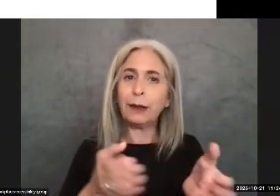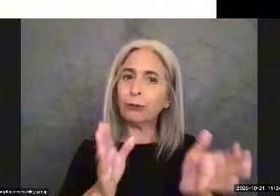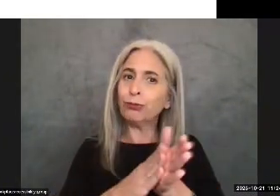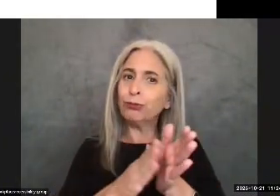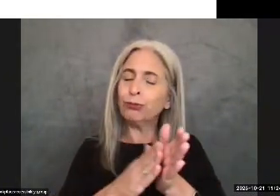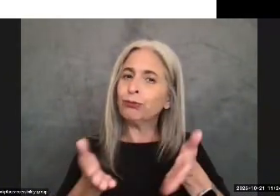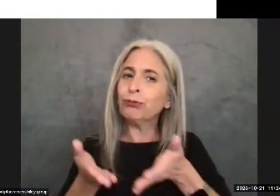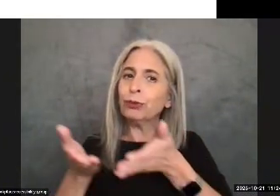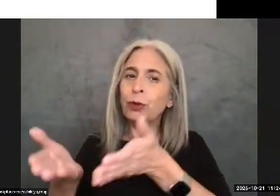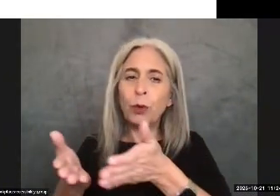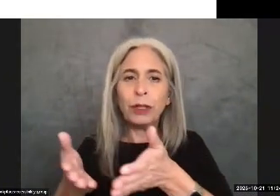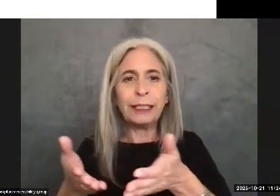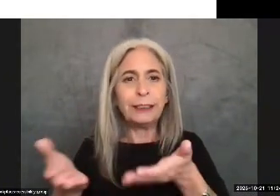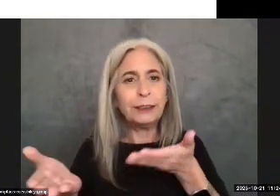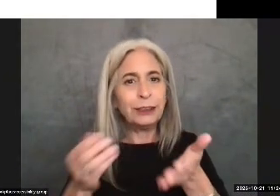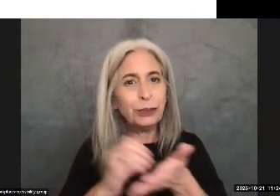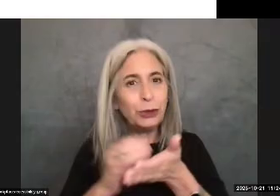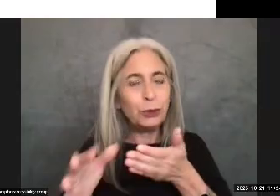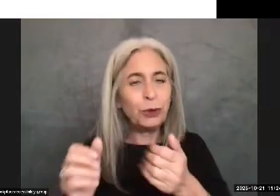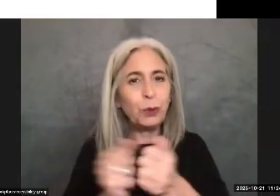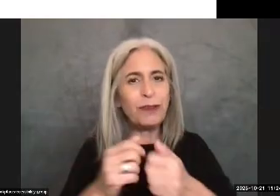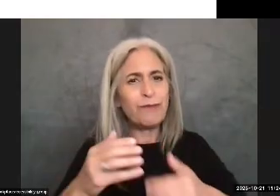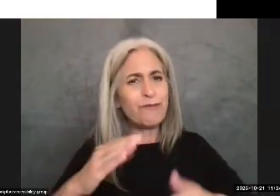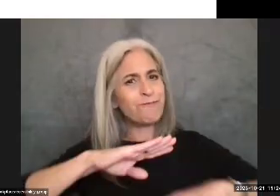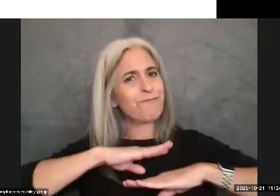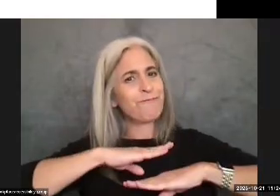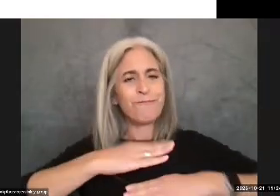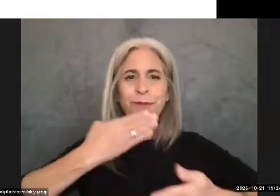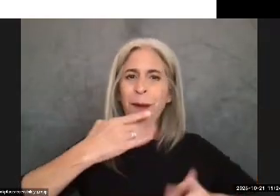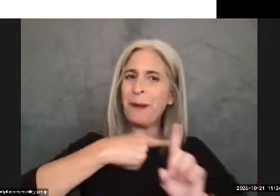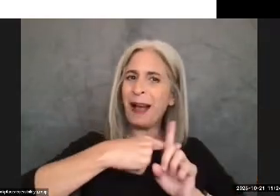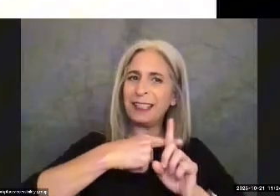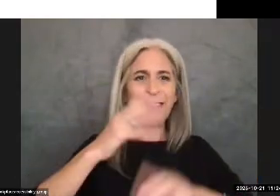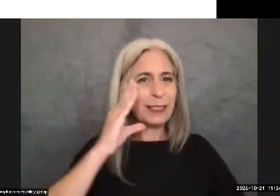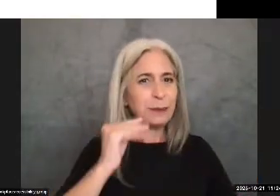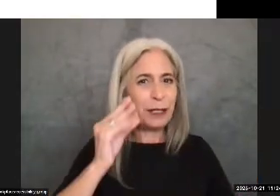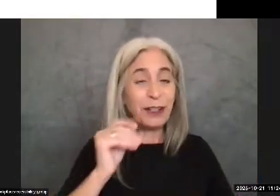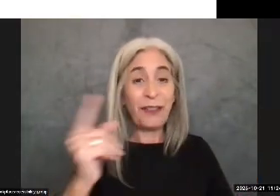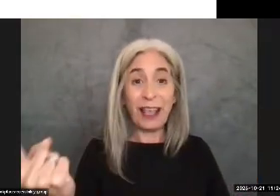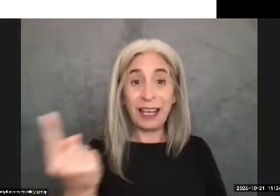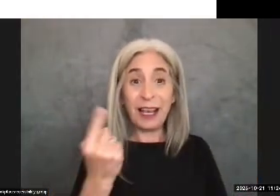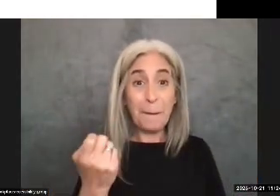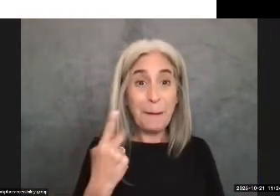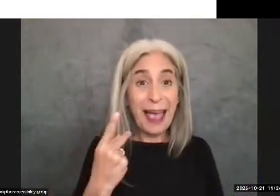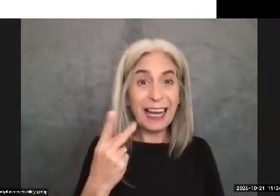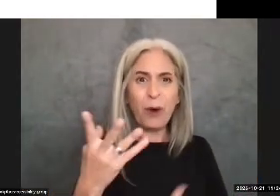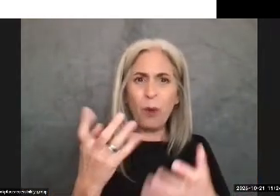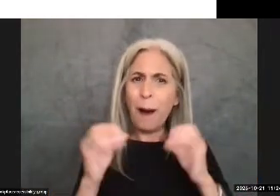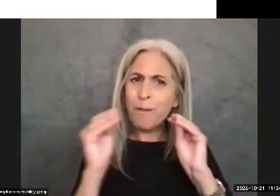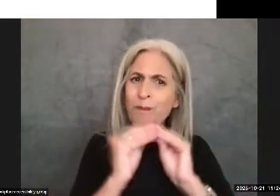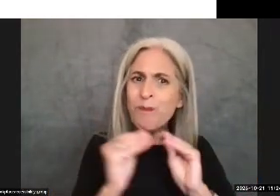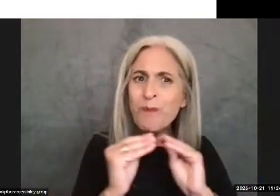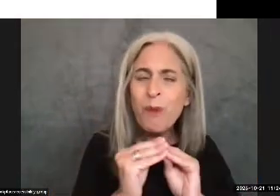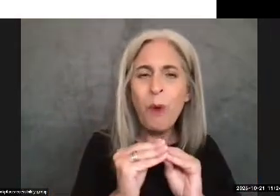Kathleen DeForest: are rewarding students by providing them with a pleasant experience. It's making them come back and want more.